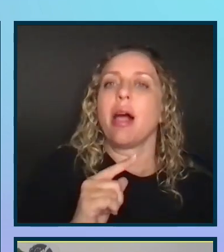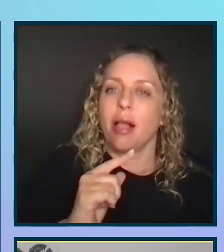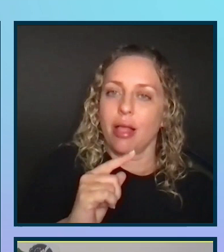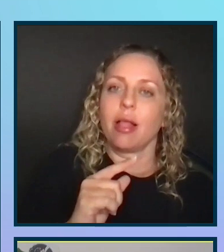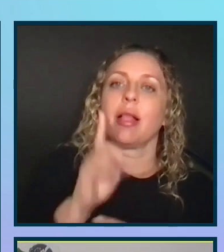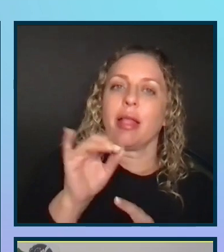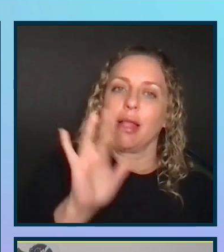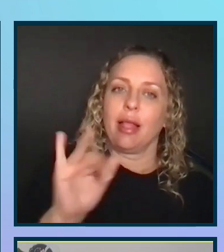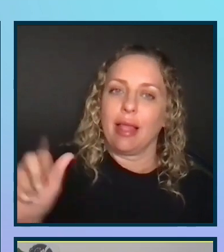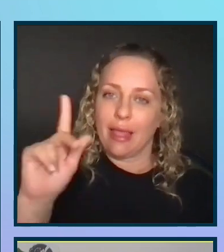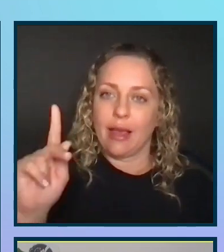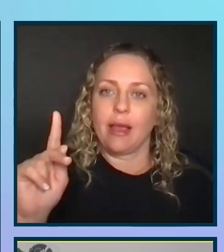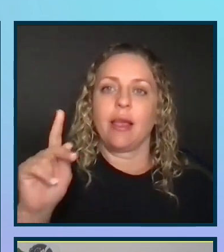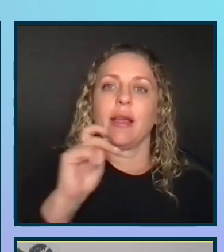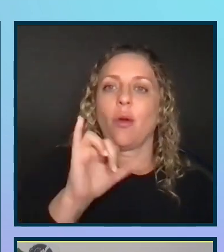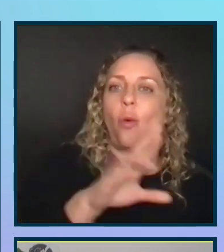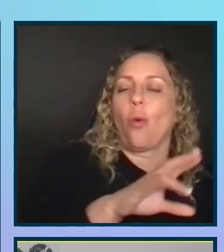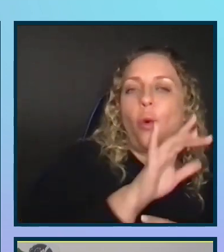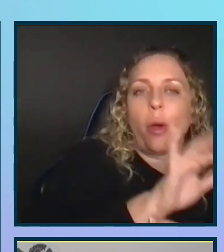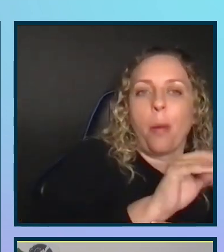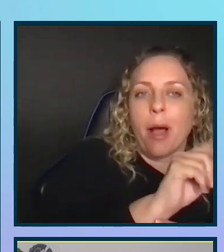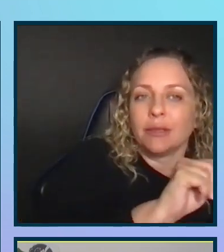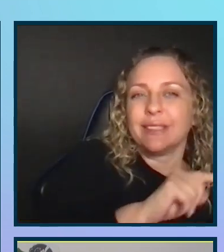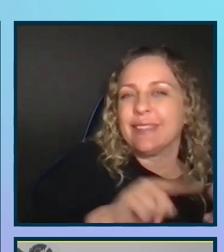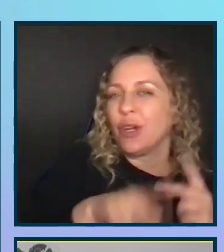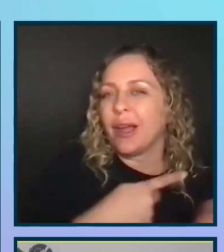or an href or a button, the good old debates,